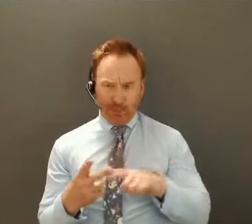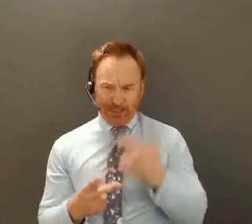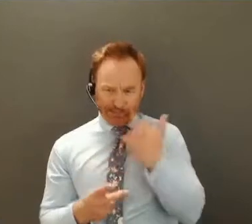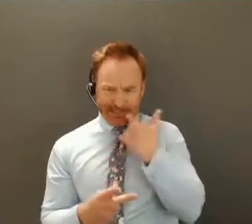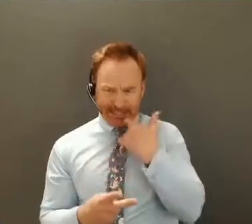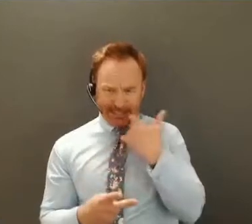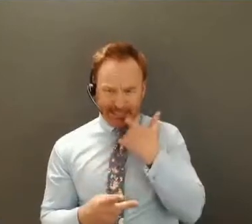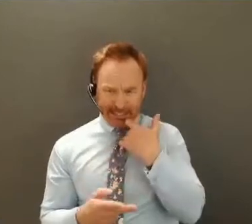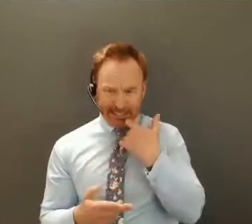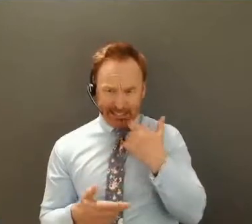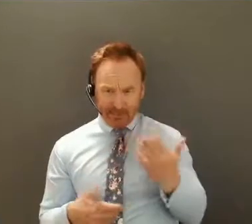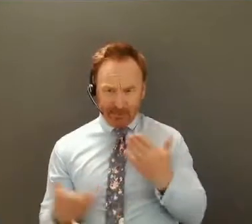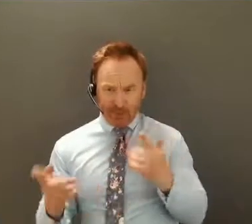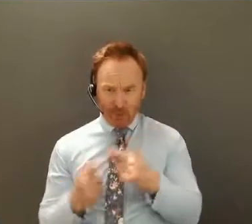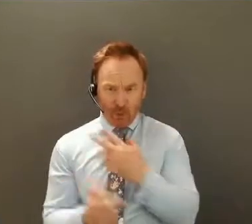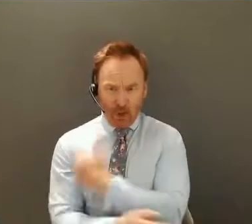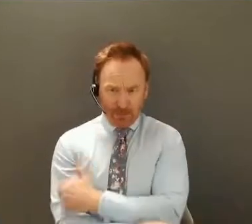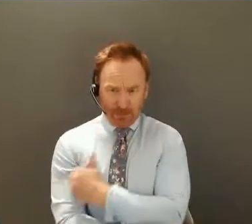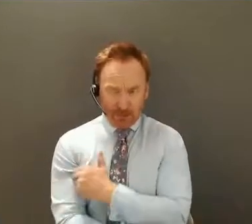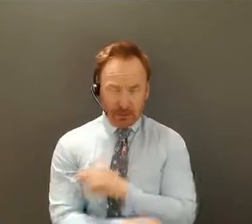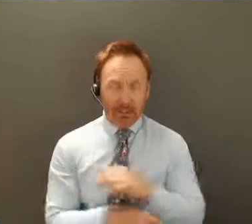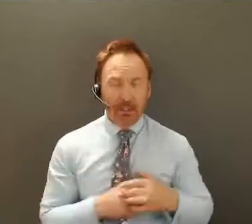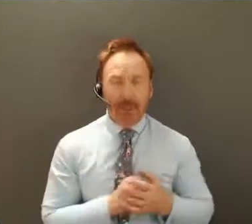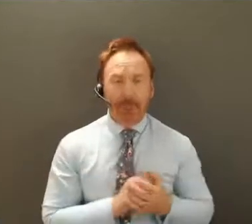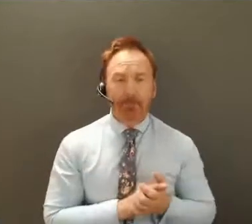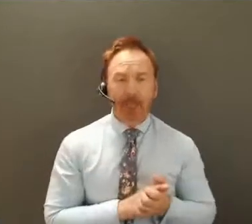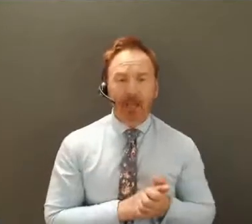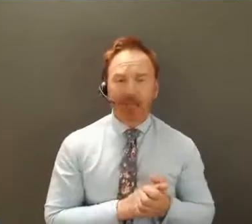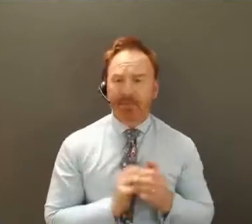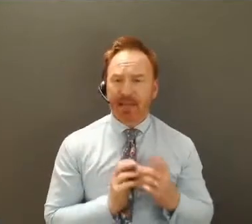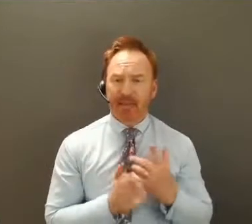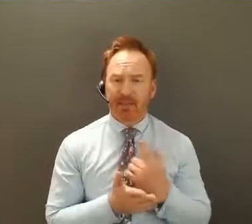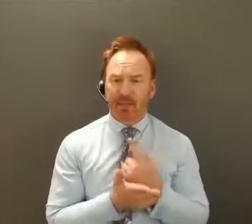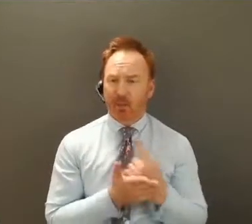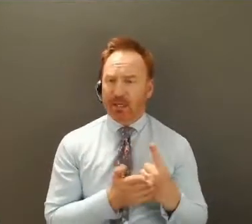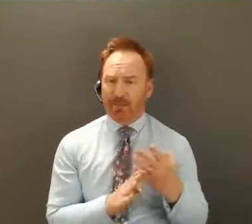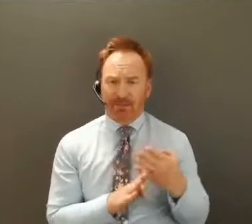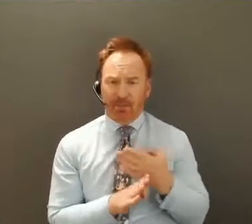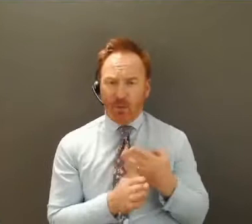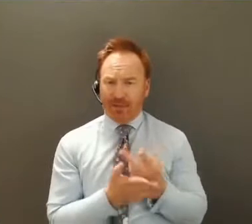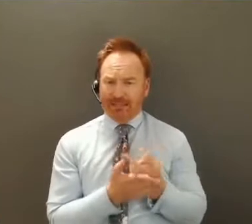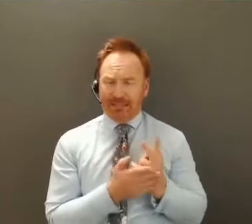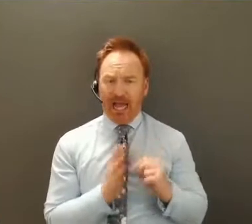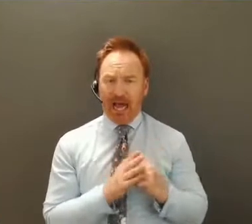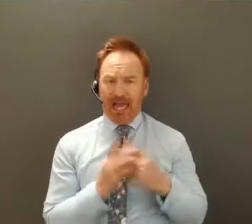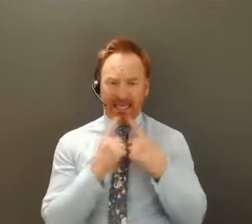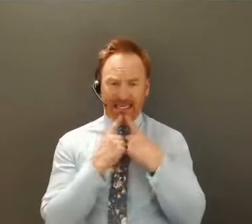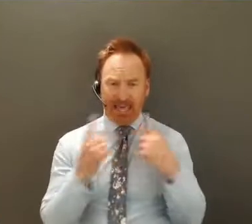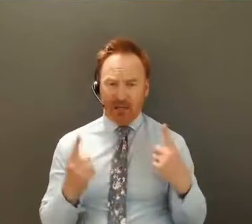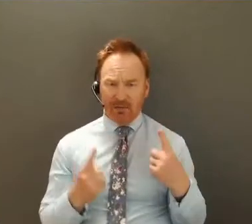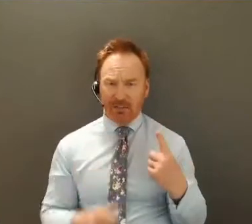here, an elderly person? I will maybe go over that but